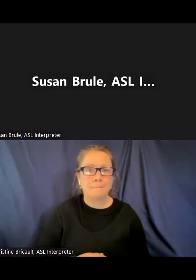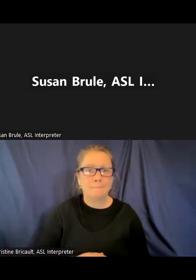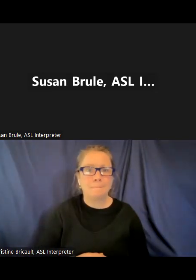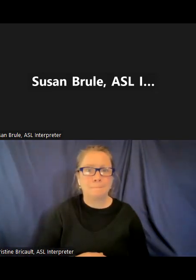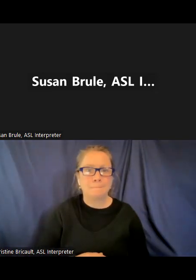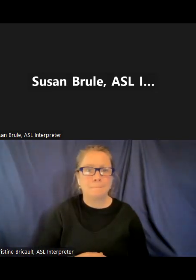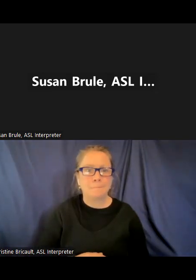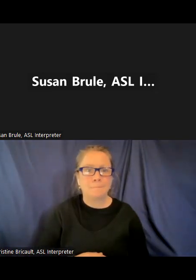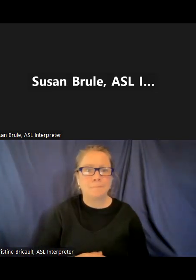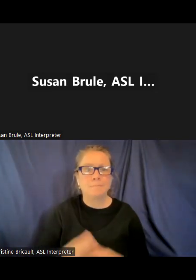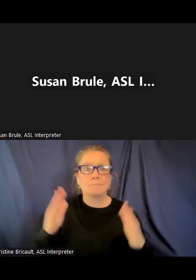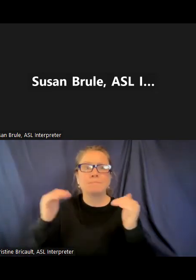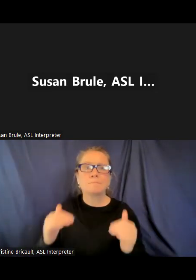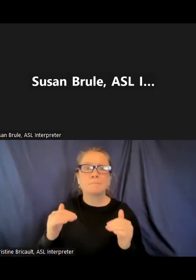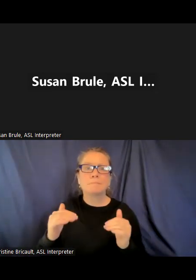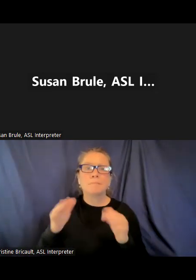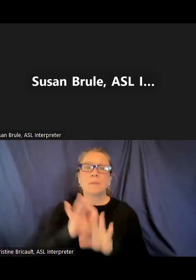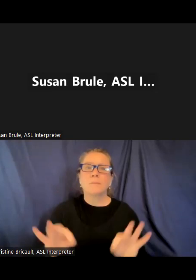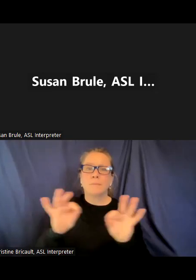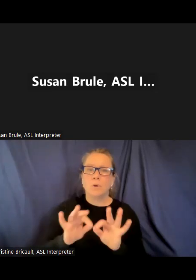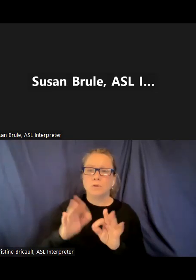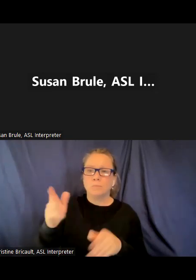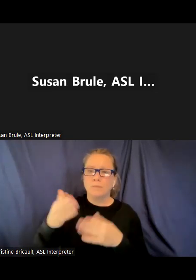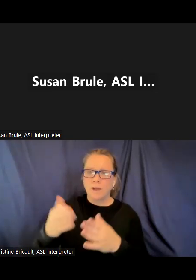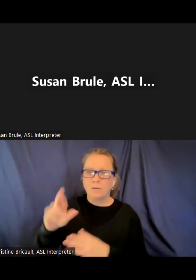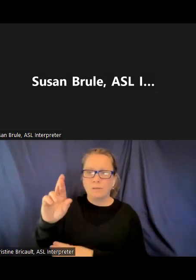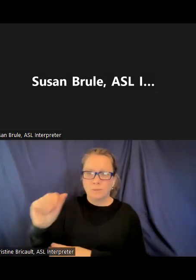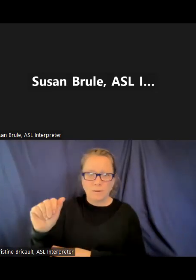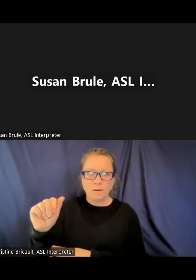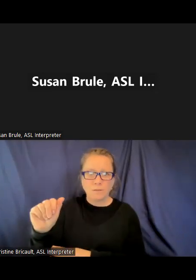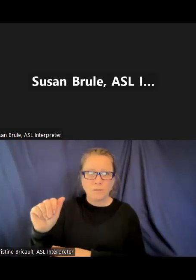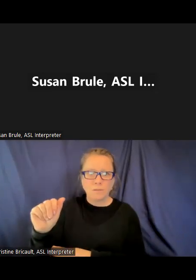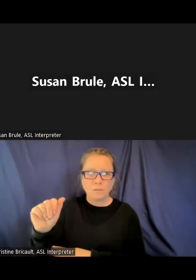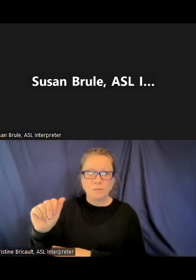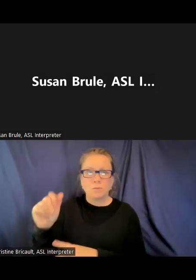You need to provide reasonable modifications to policies, practices,